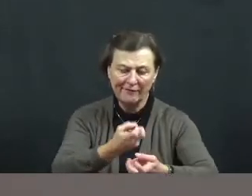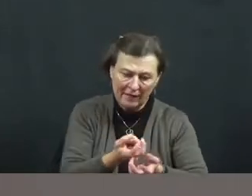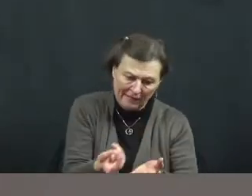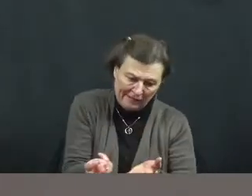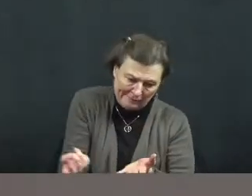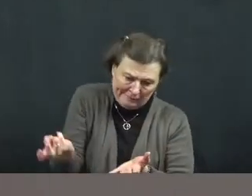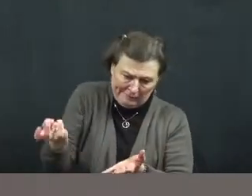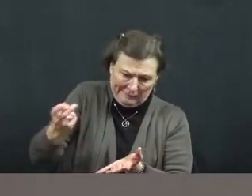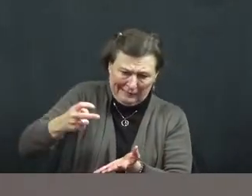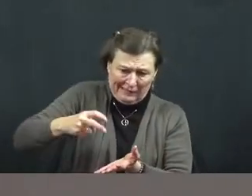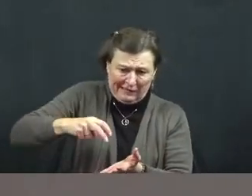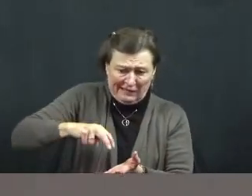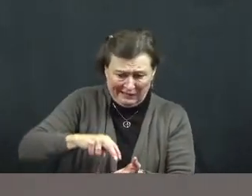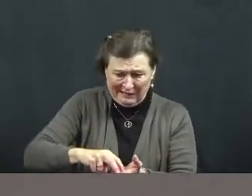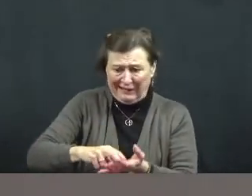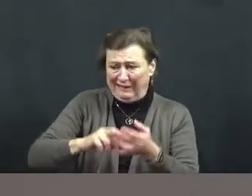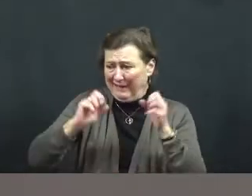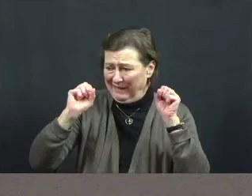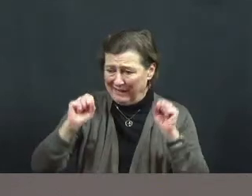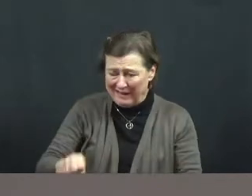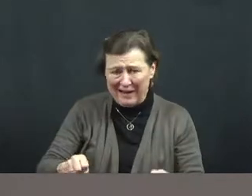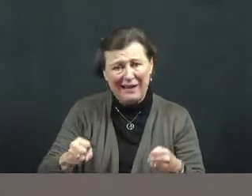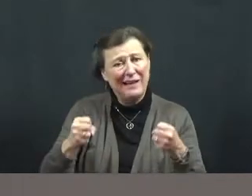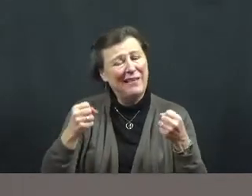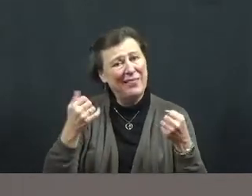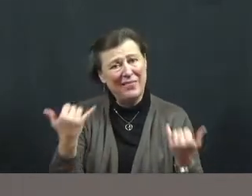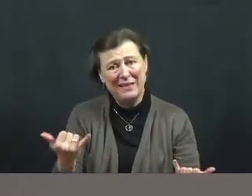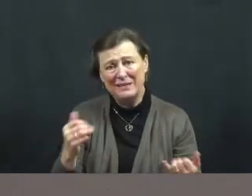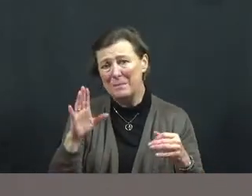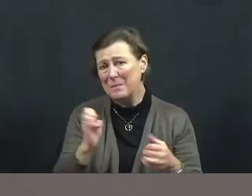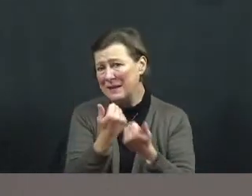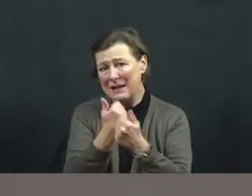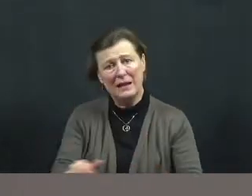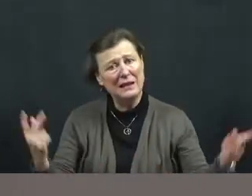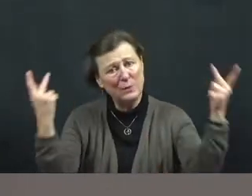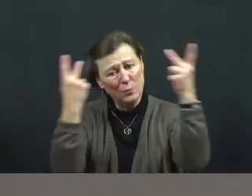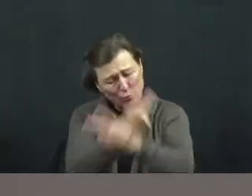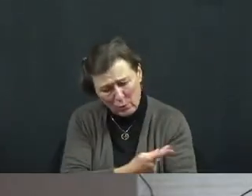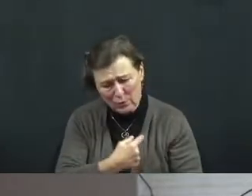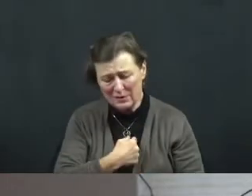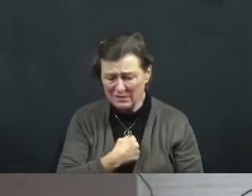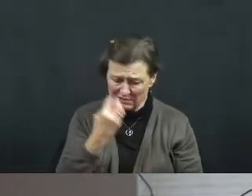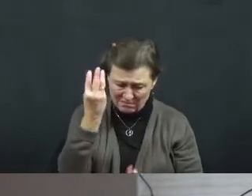“Could this day get any worse?” he said to himself.